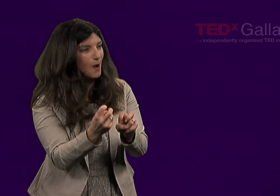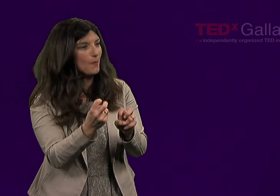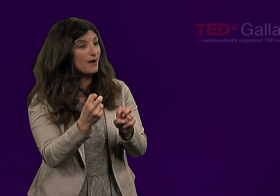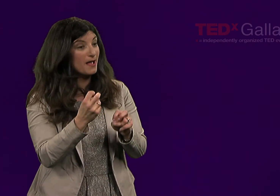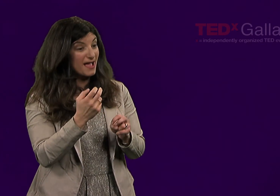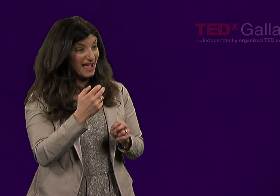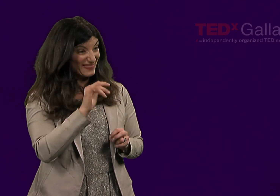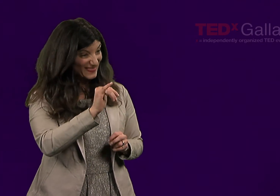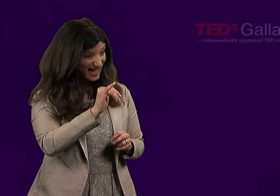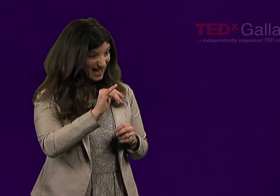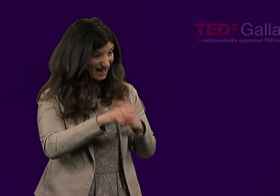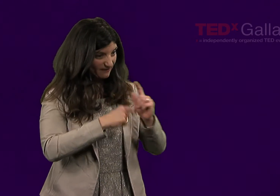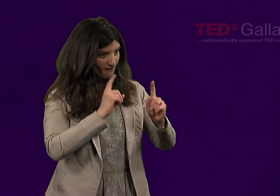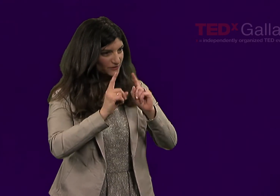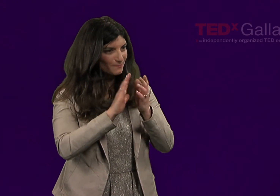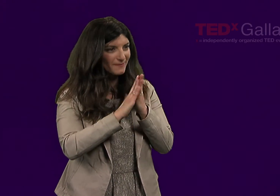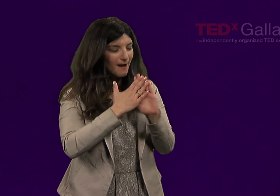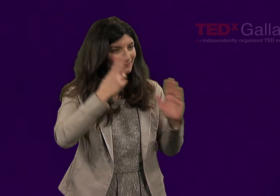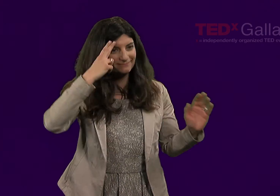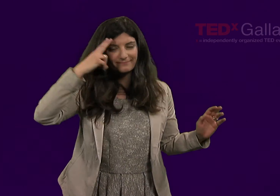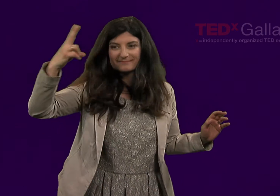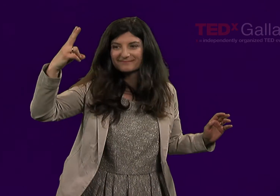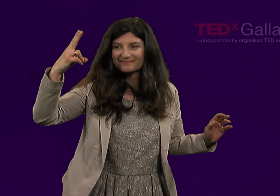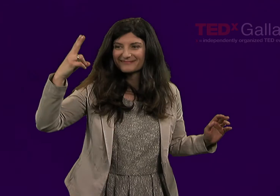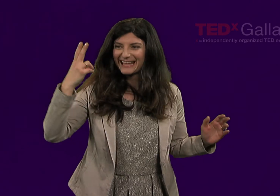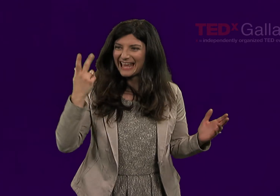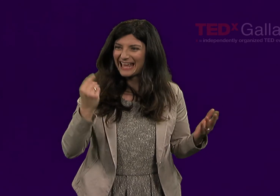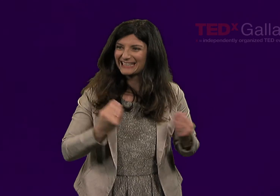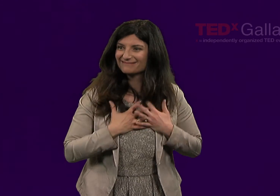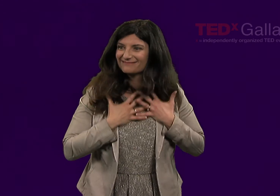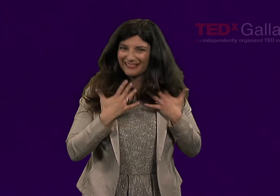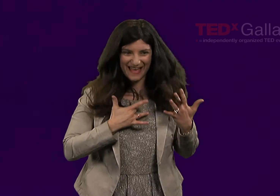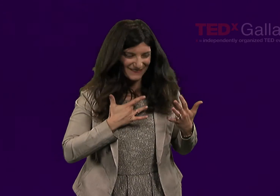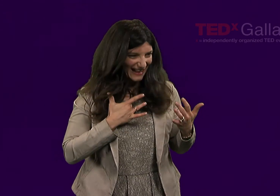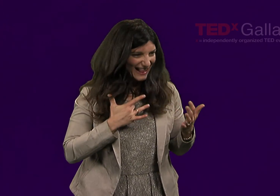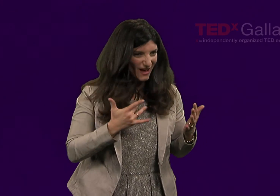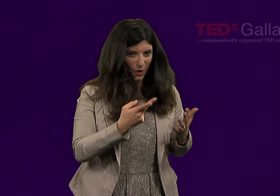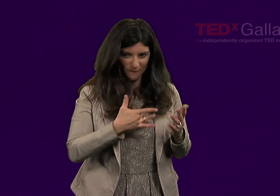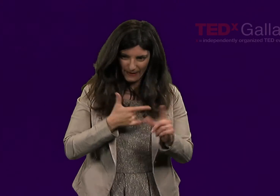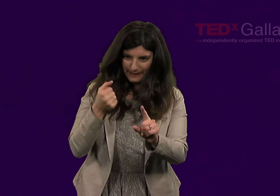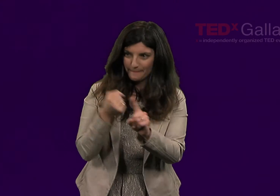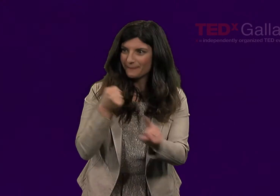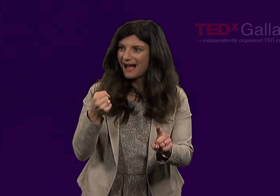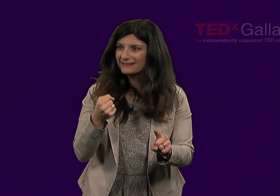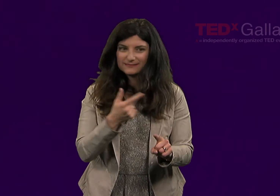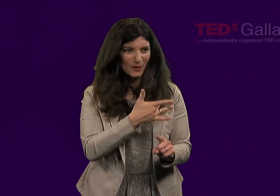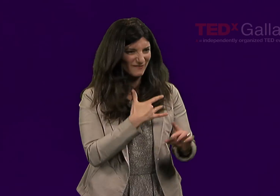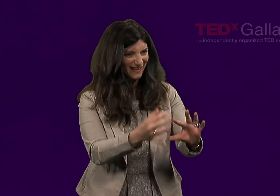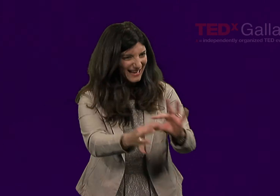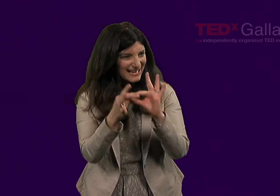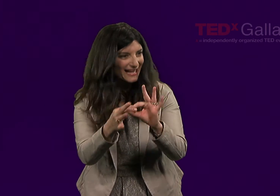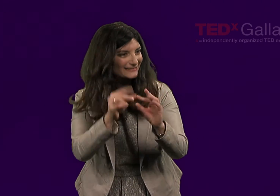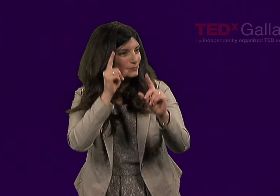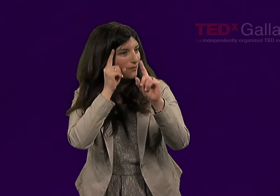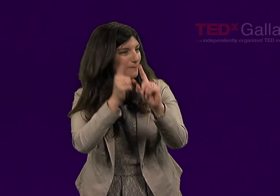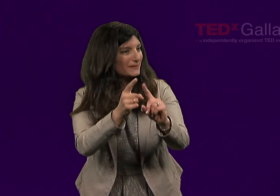and have conversations with these donors. I guarantee, you will feel that high, that euphoria that results from making those connections and bringing people in